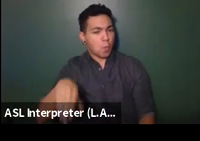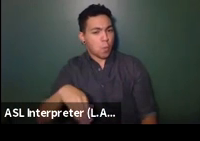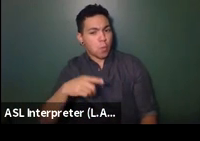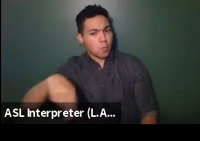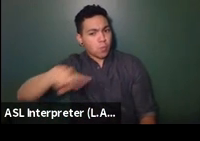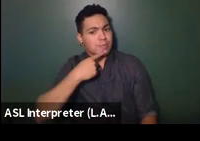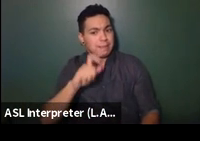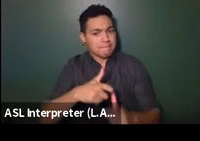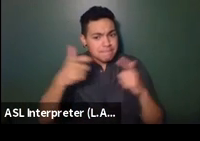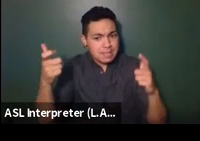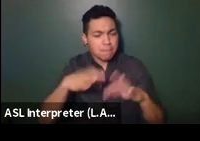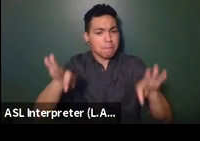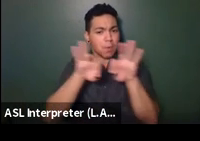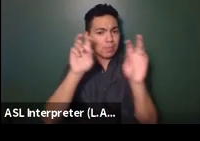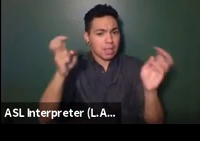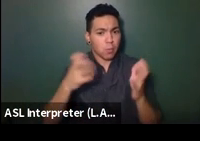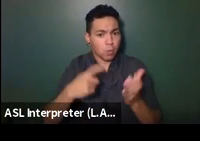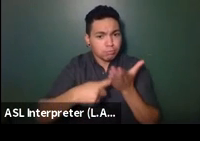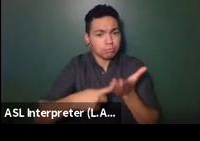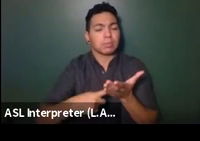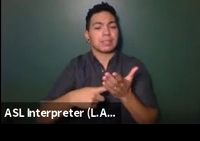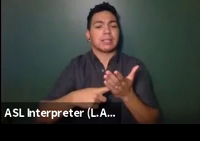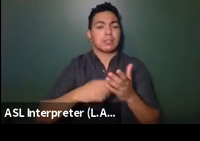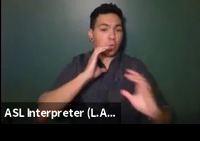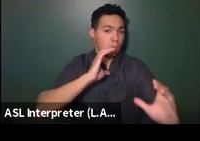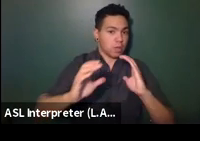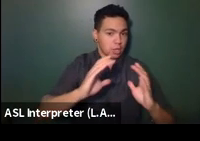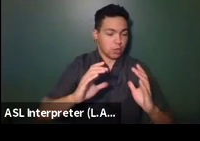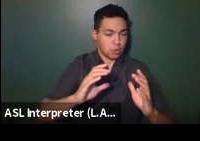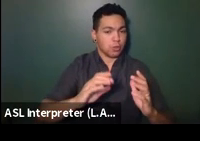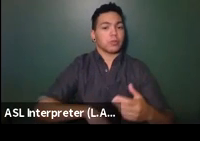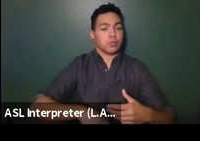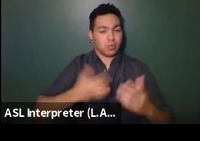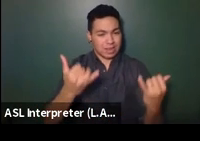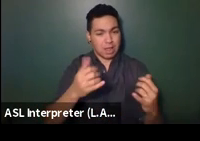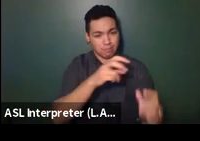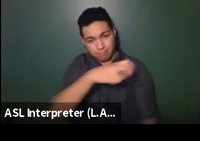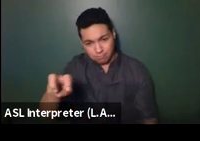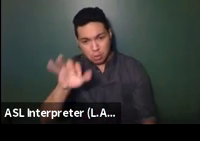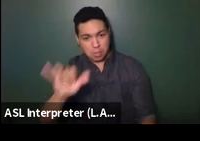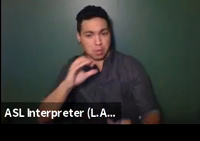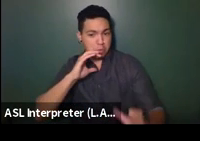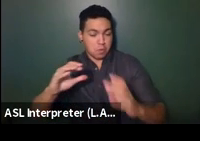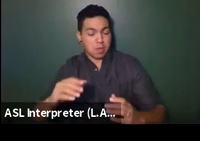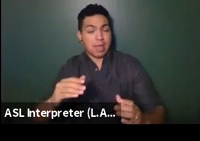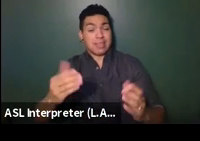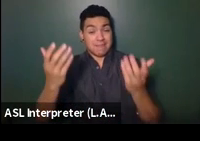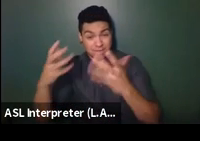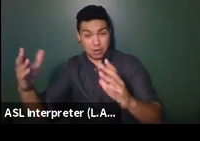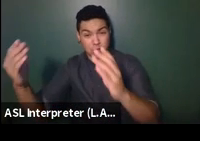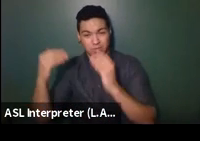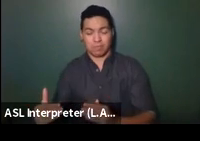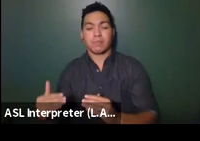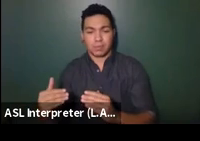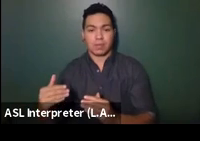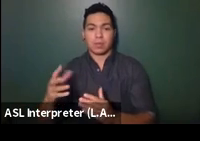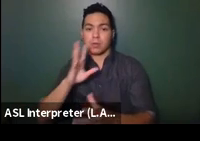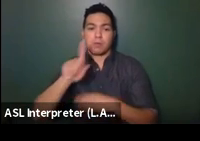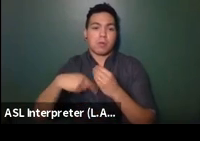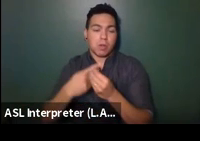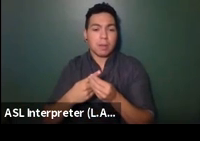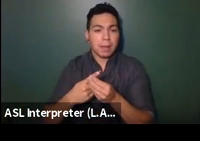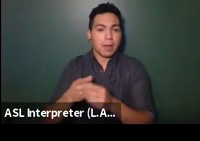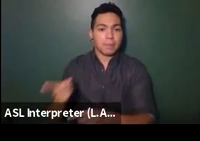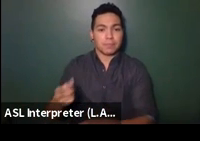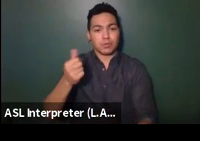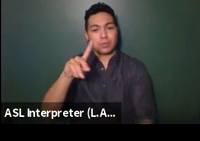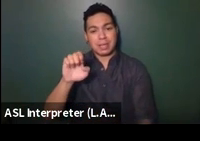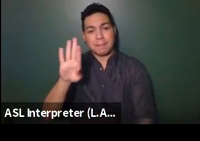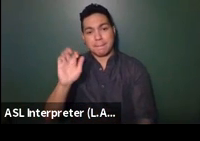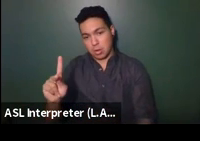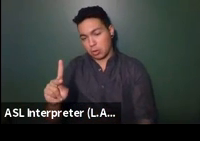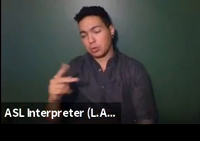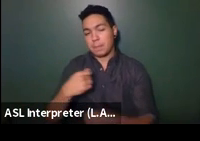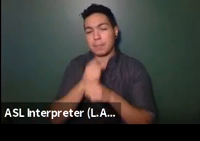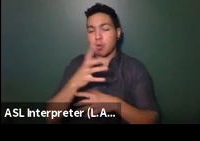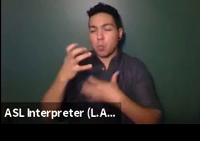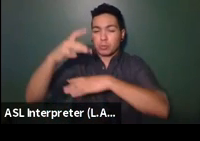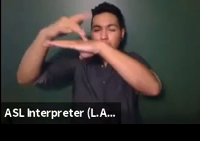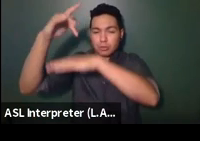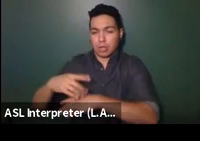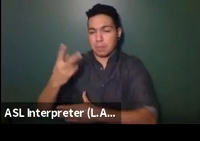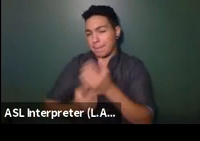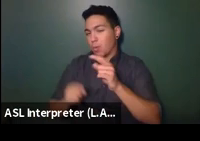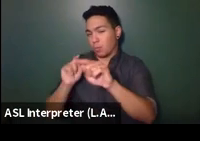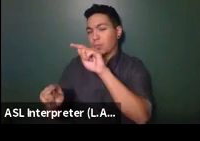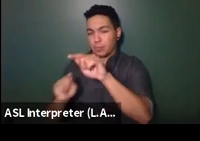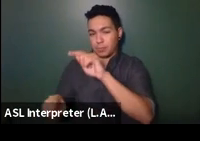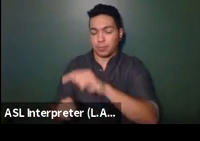ESD 189 - Amy Colburn: Communication and then I do want to talk about the great book a little bit so we can certainly come back if there's still more questions, which I'm sure people have, but I want to make sure we cover at least a little bit of some of the other topics. So I'm going to go back into here.